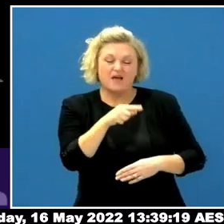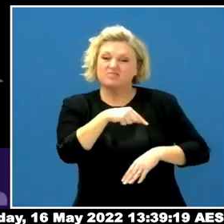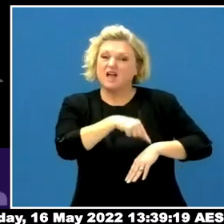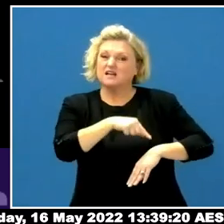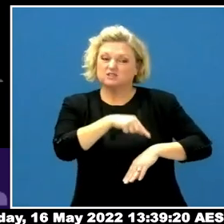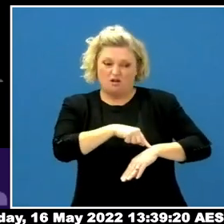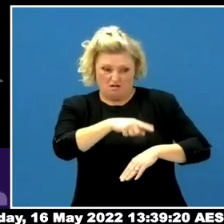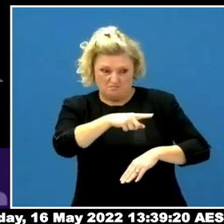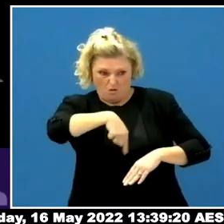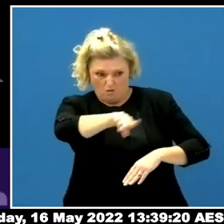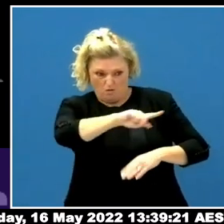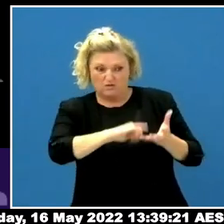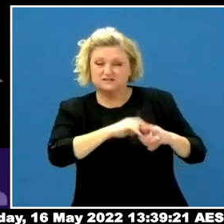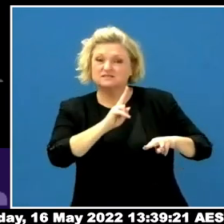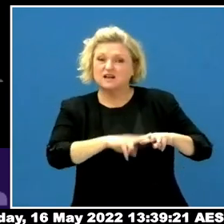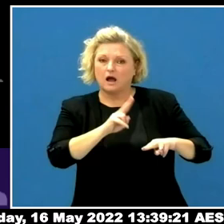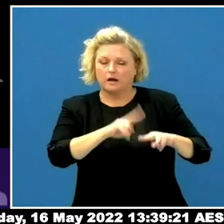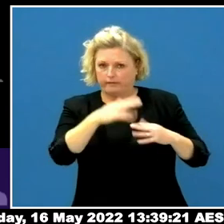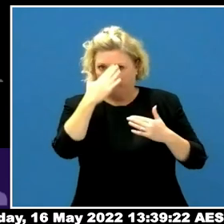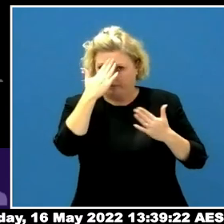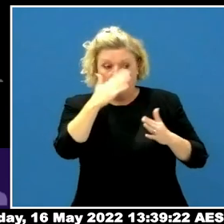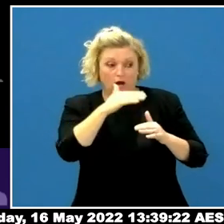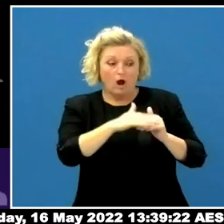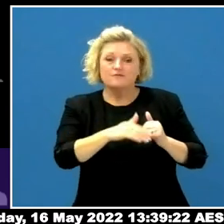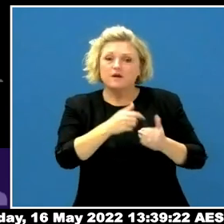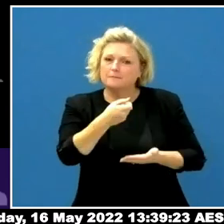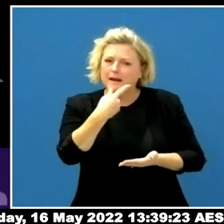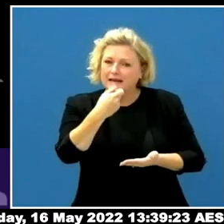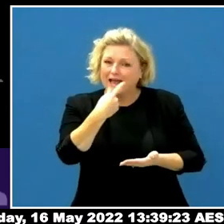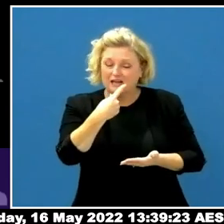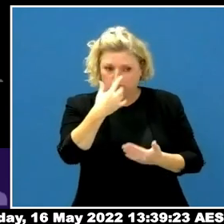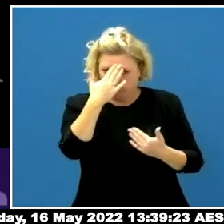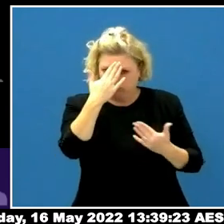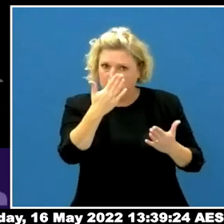midazolam and the Team Leader at the time told me that she didn't really want to accept